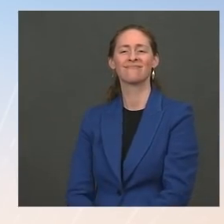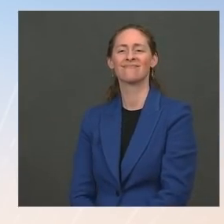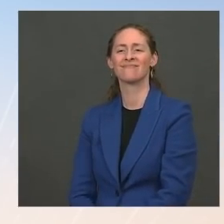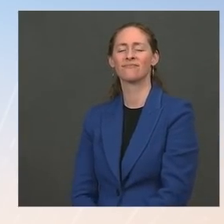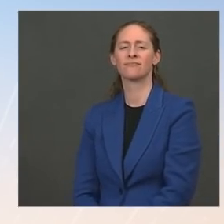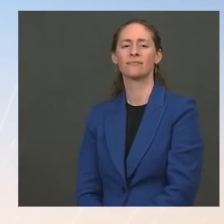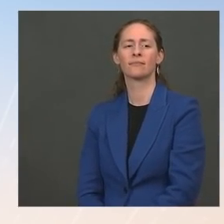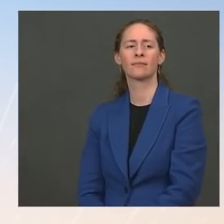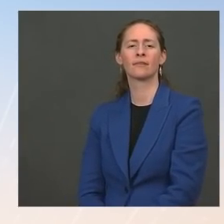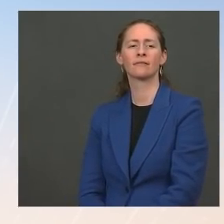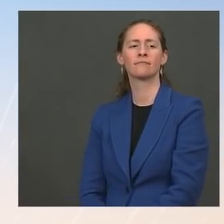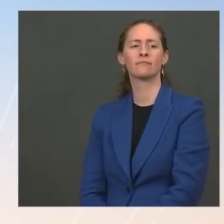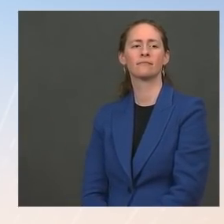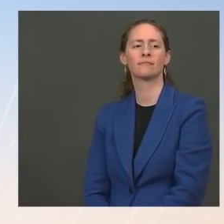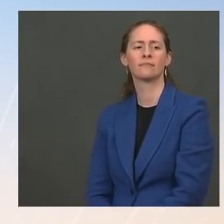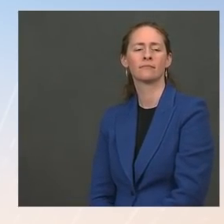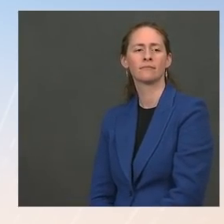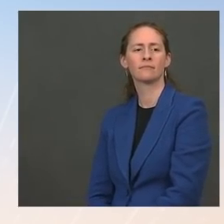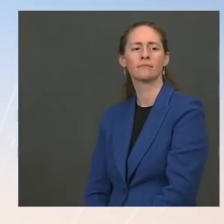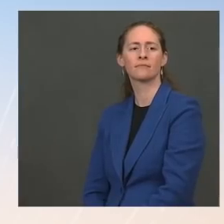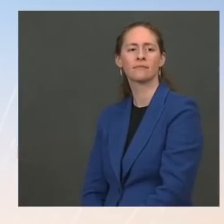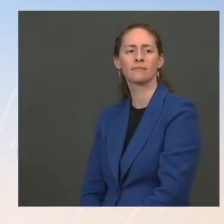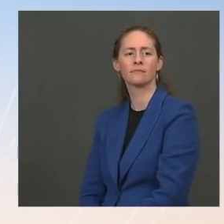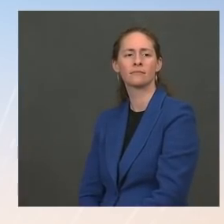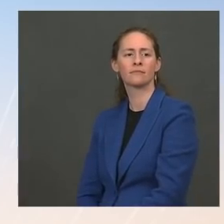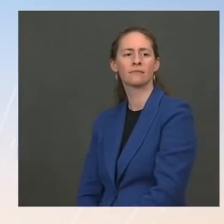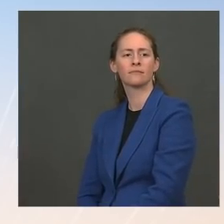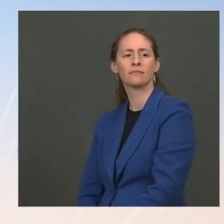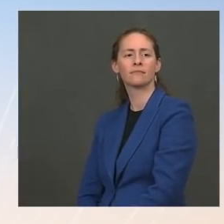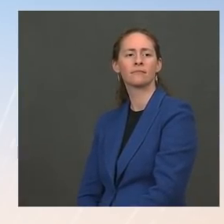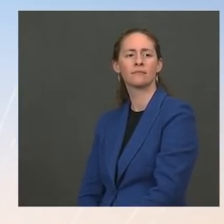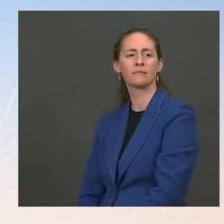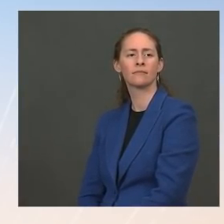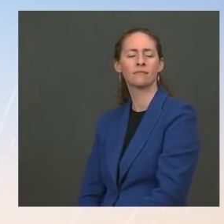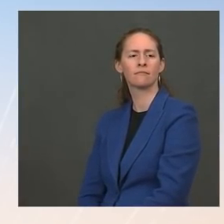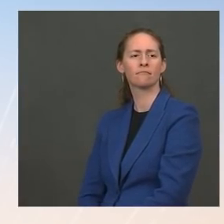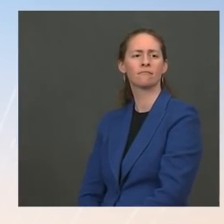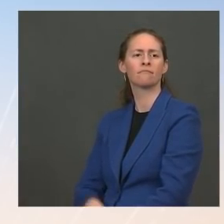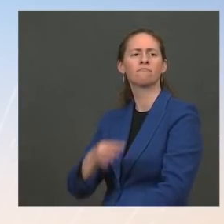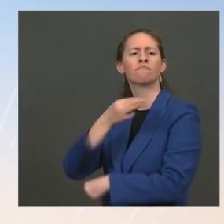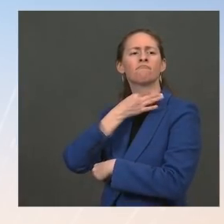who, of course, was a COVID advisor here in the White House just a few months ago -- saying that it would be better